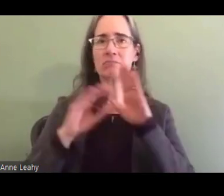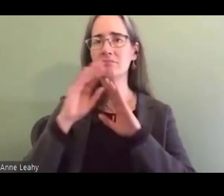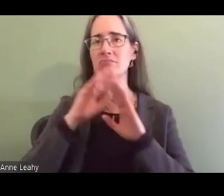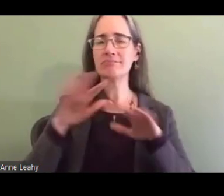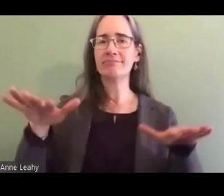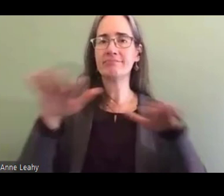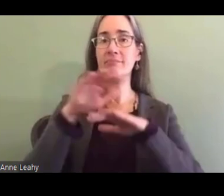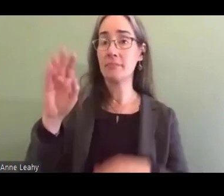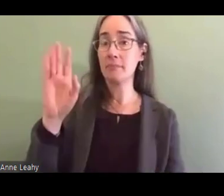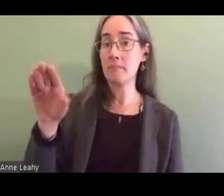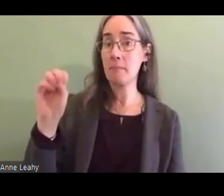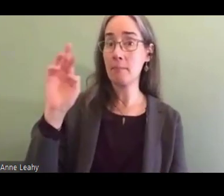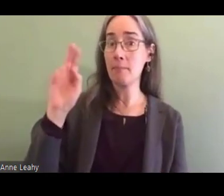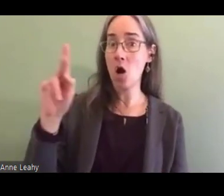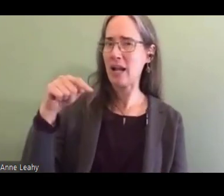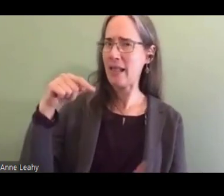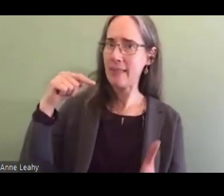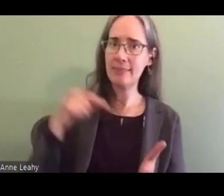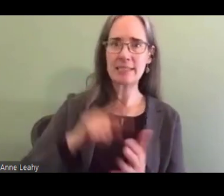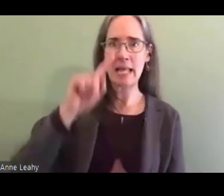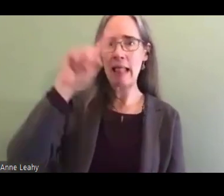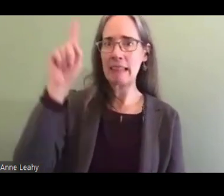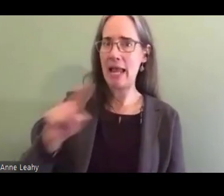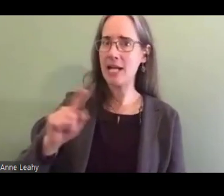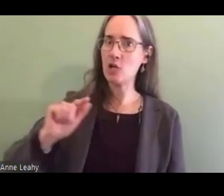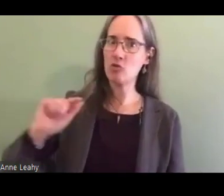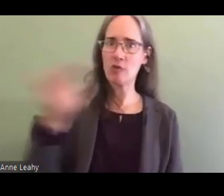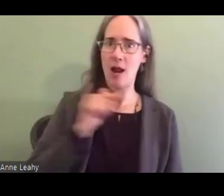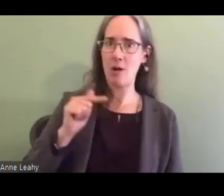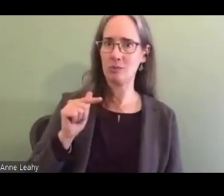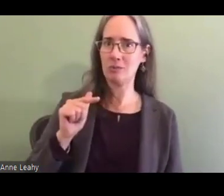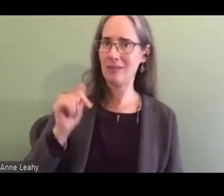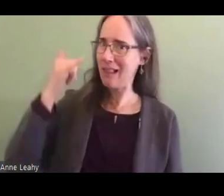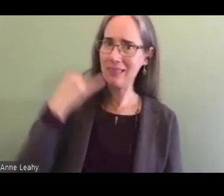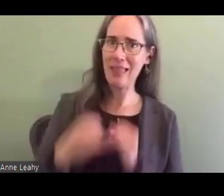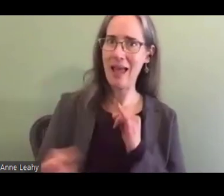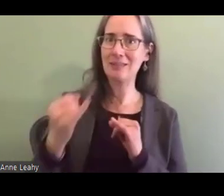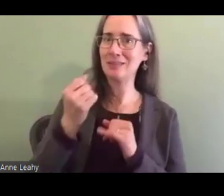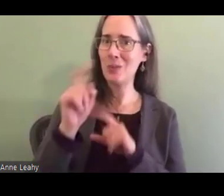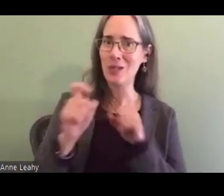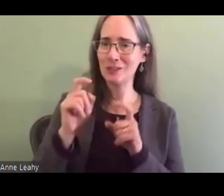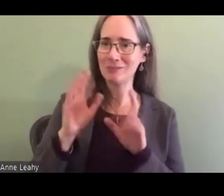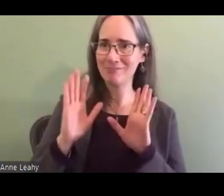Mark, this is the lightning round and the last three questions.